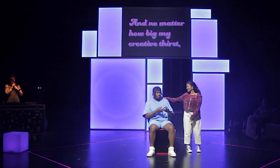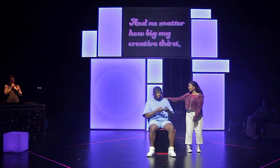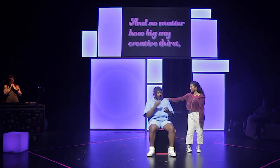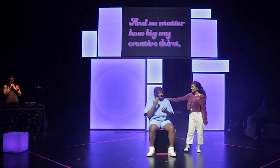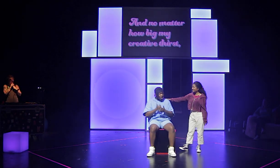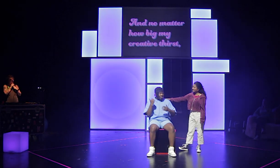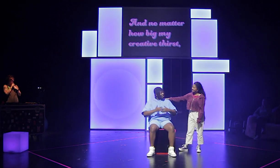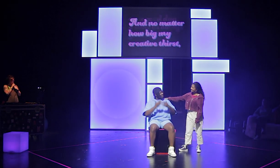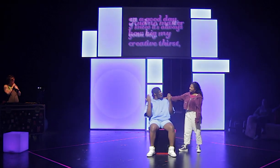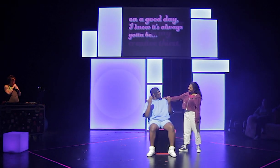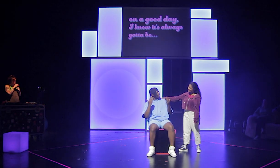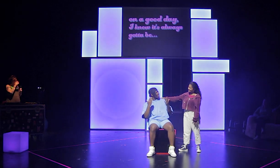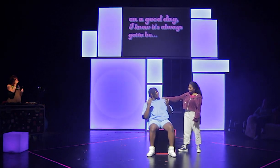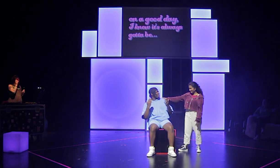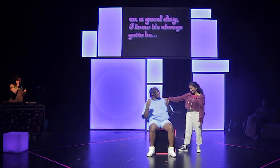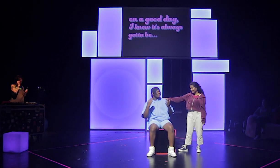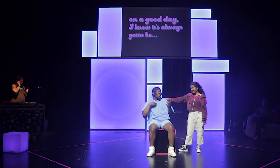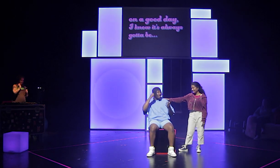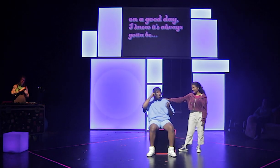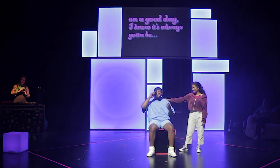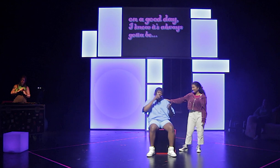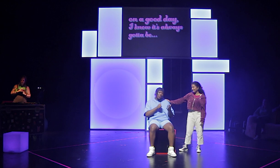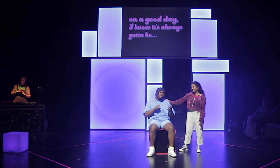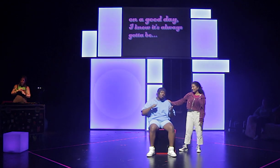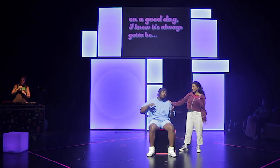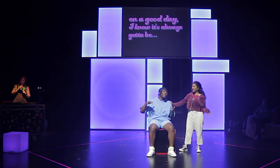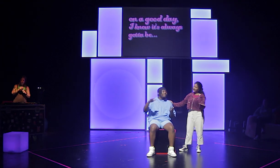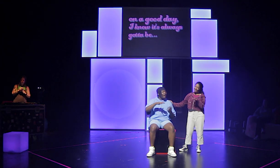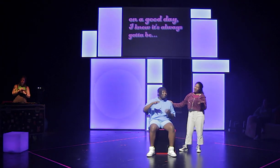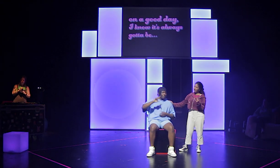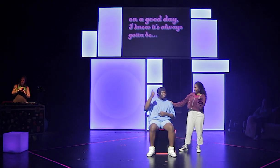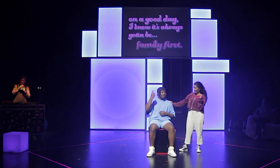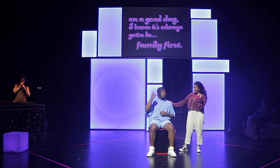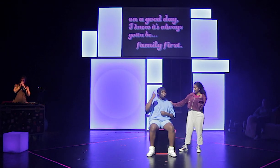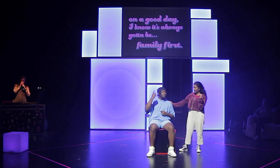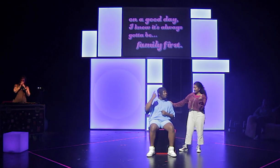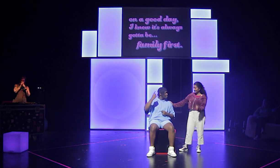on a good day, I know it's always gotta be family first.